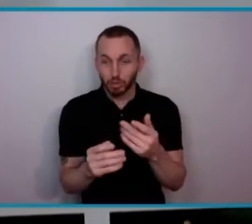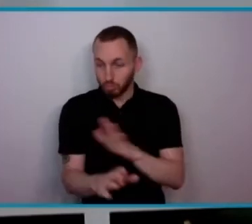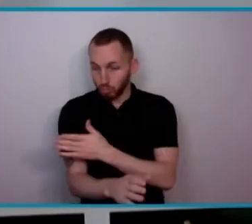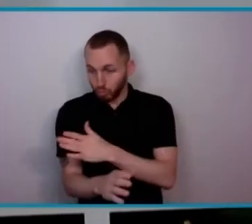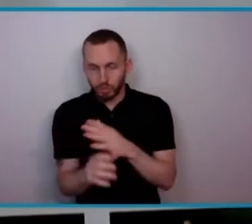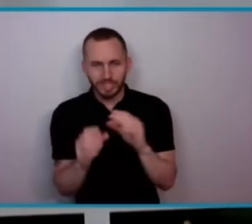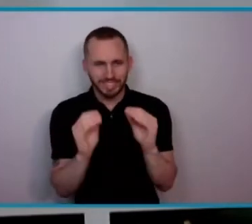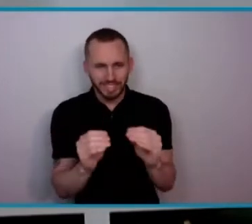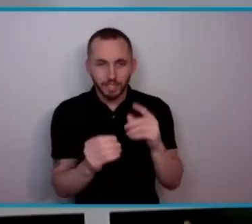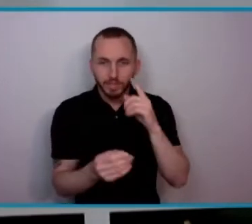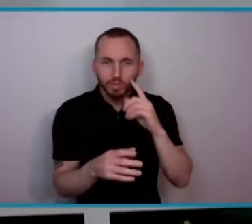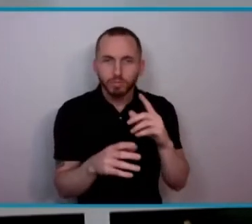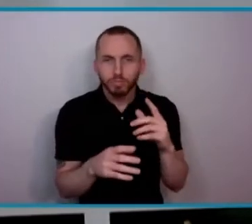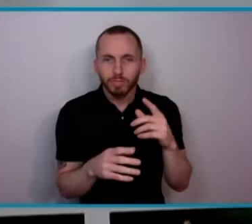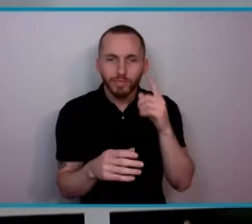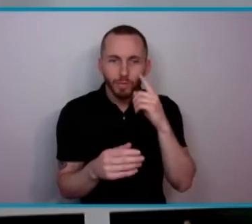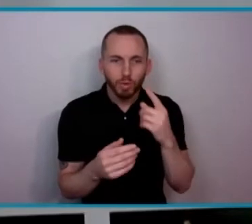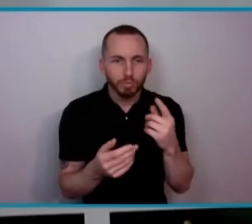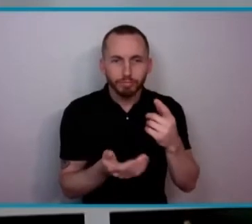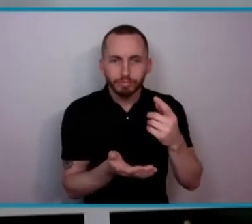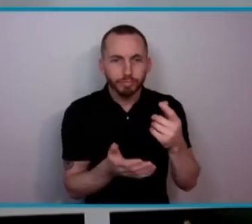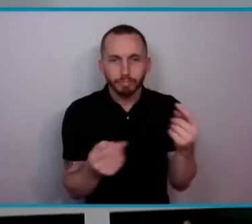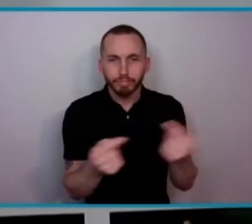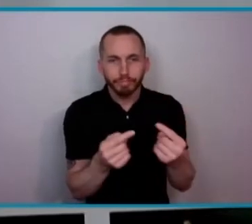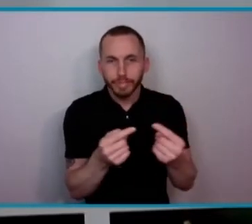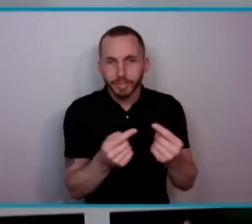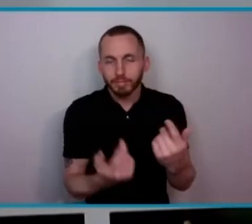It's also really interesting that a lot of music therapists work with people with chronic